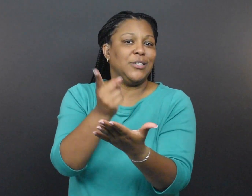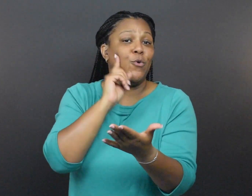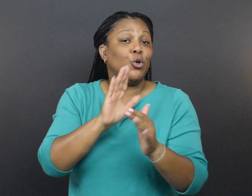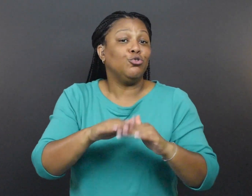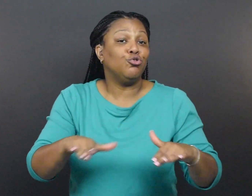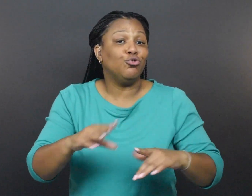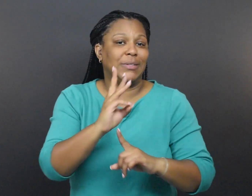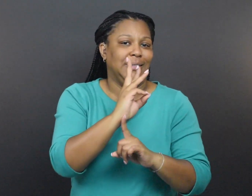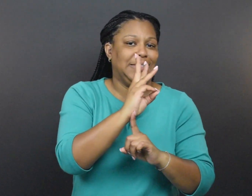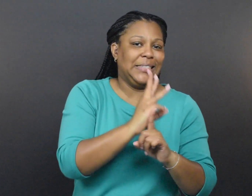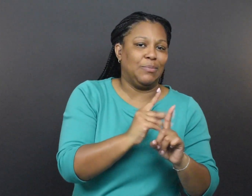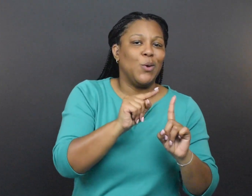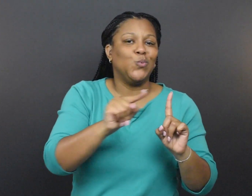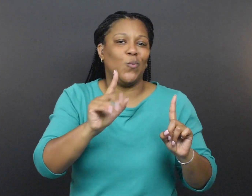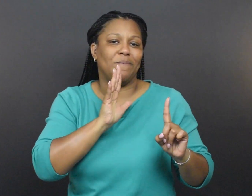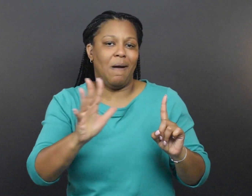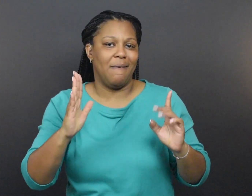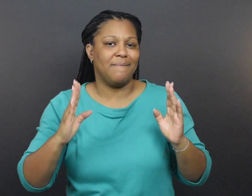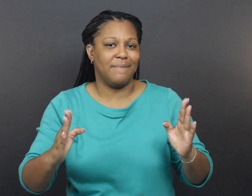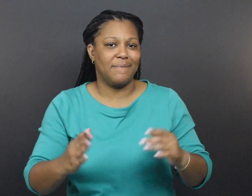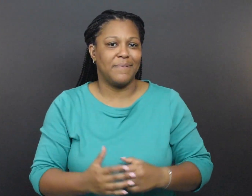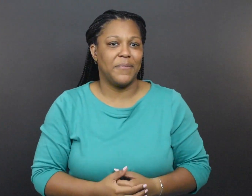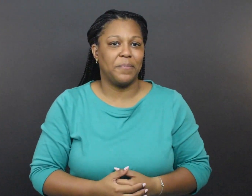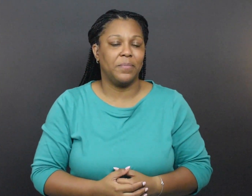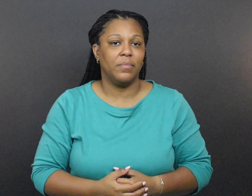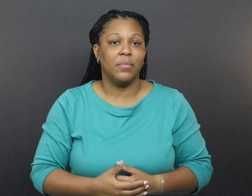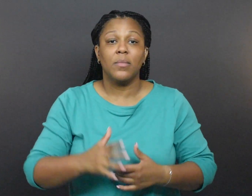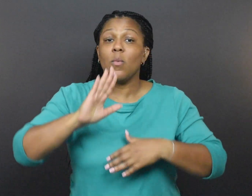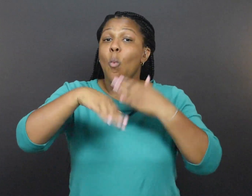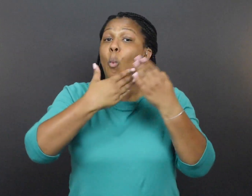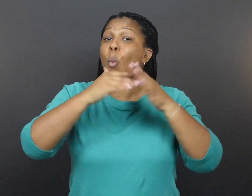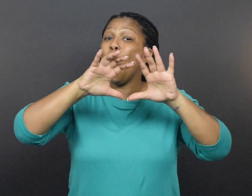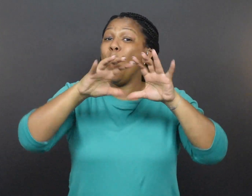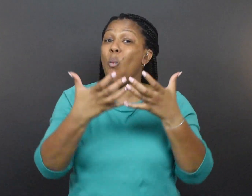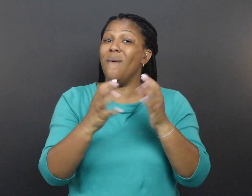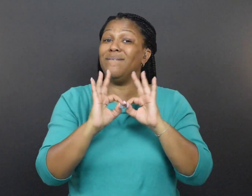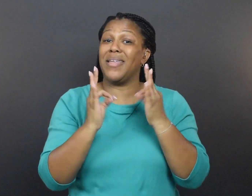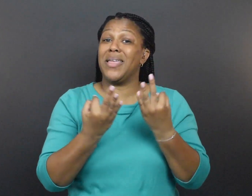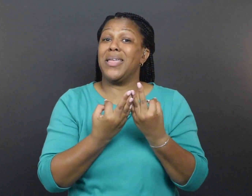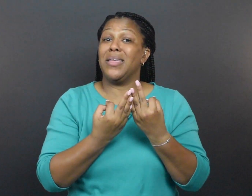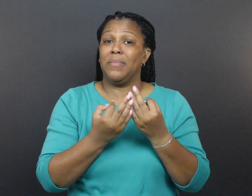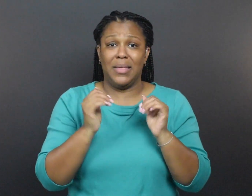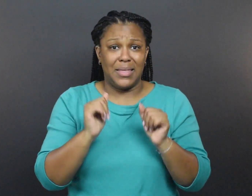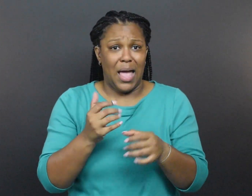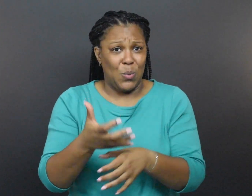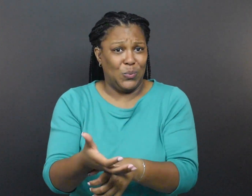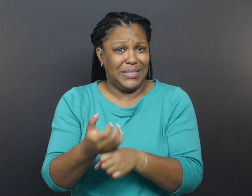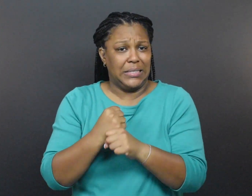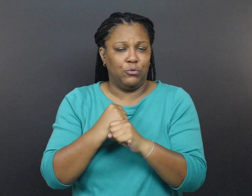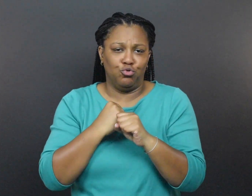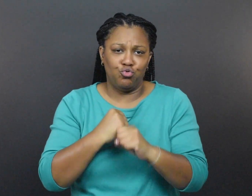children 6 months to 5 years old, the whole family can receive strong protection against COVID-19